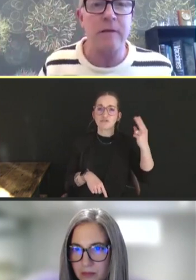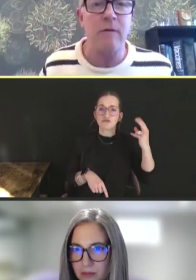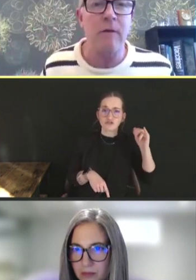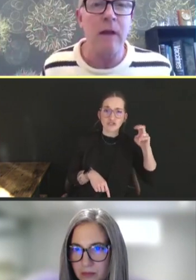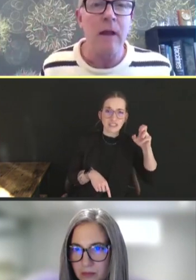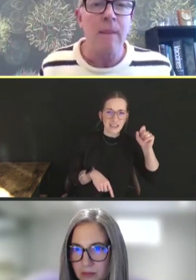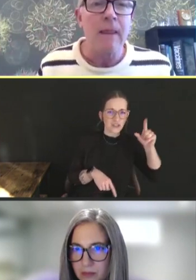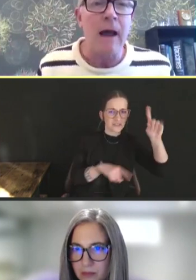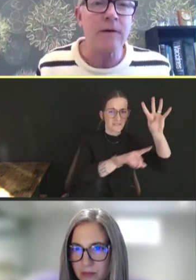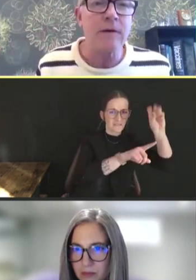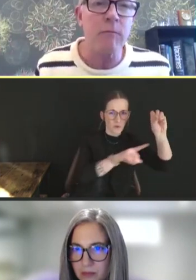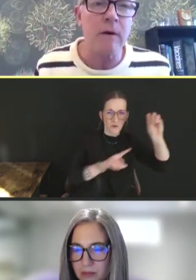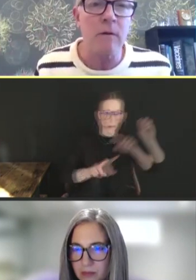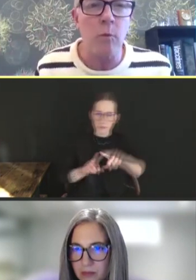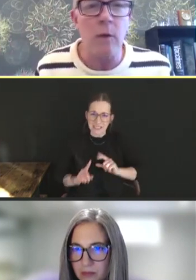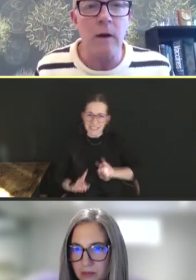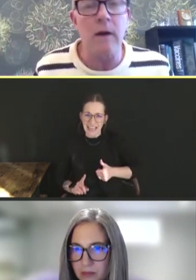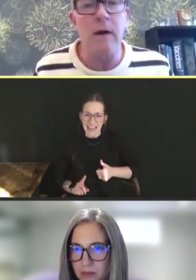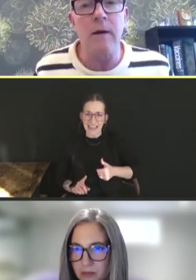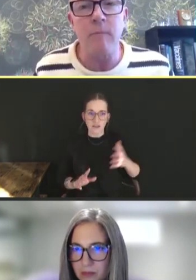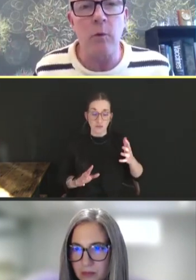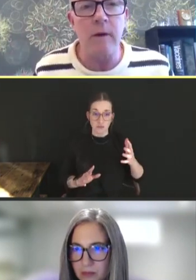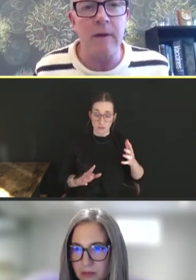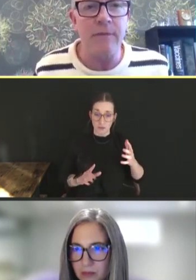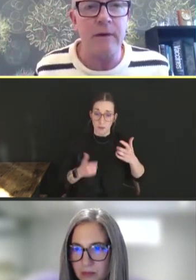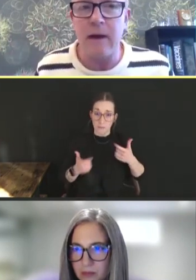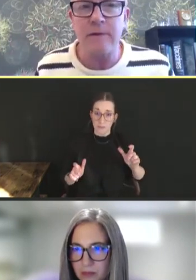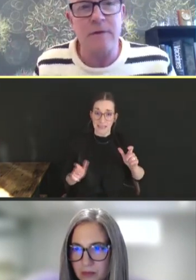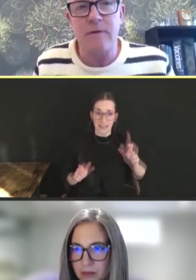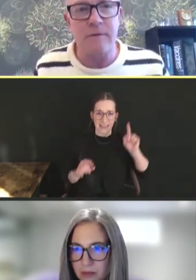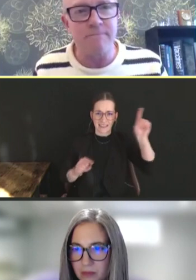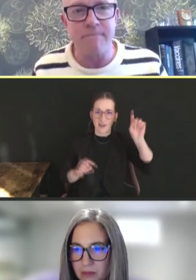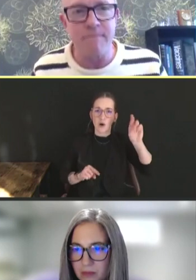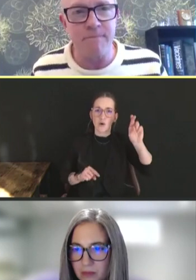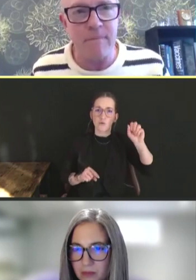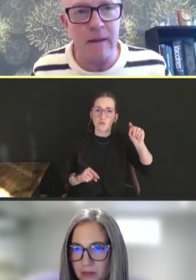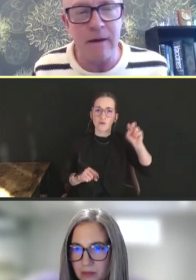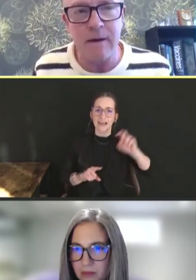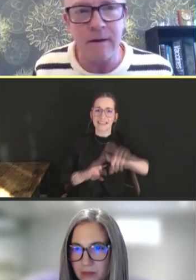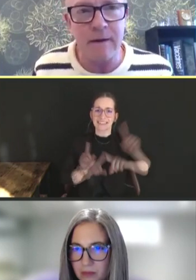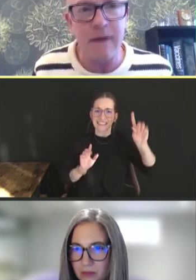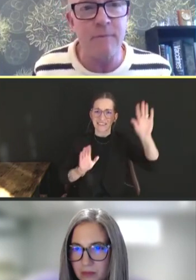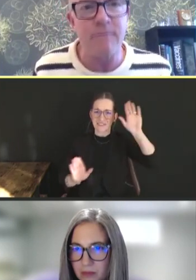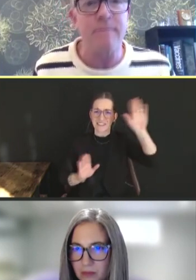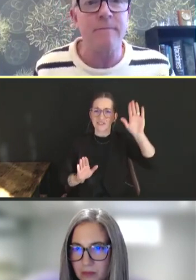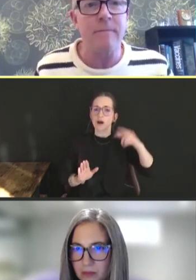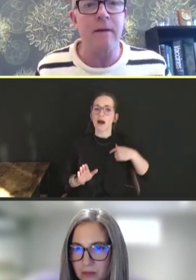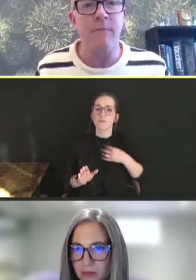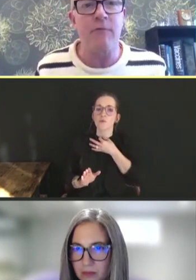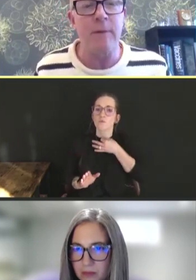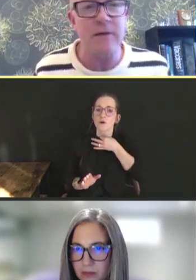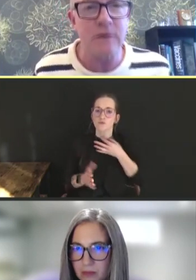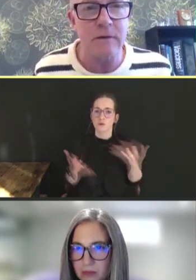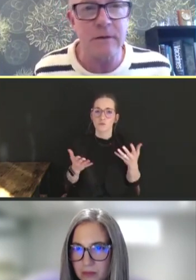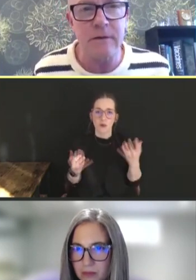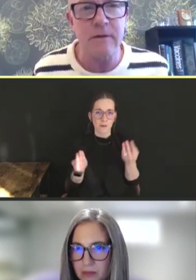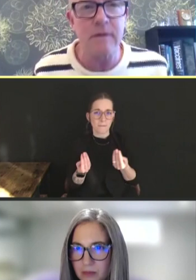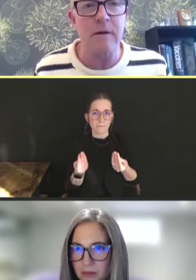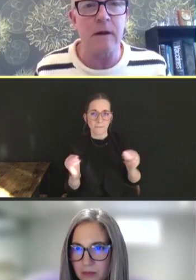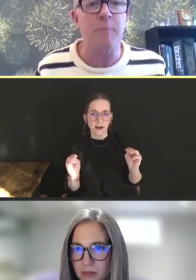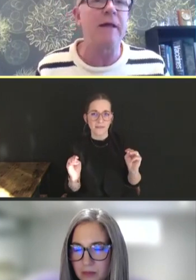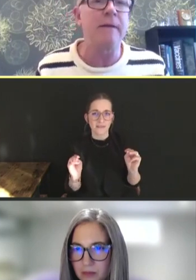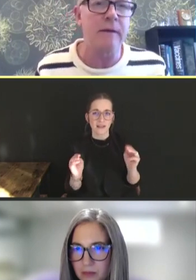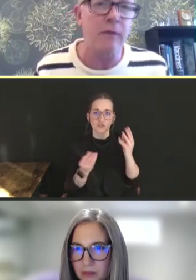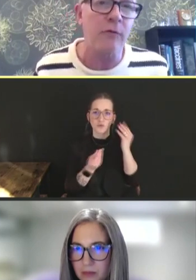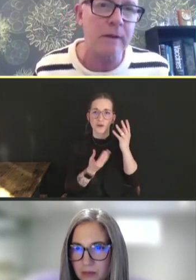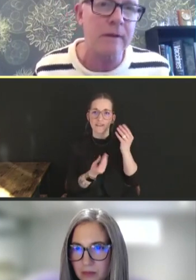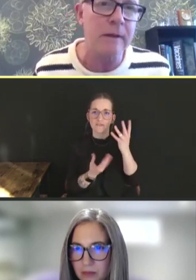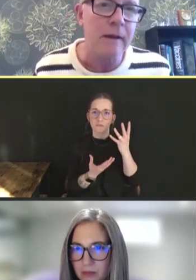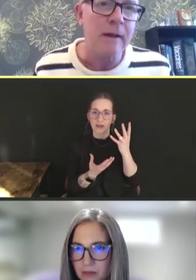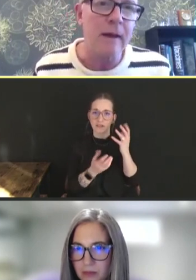So, I just wonder what methodological kind of information could explain the difference.